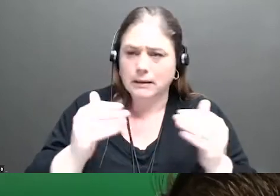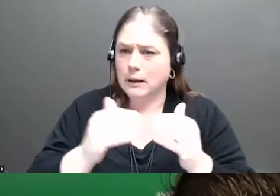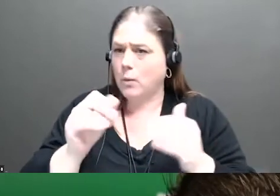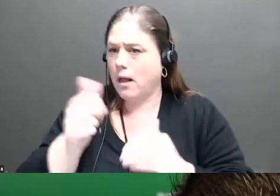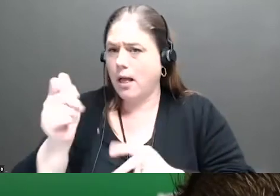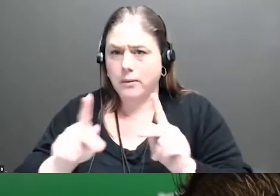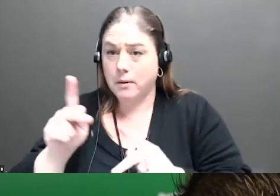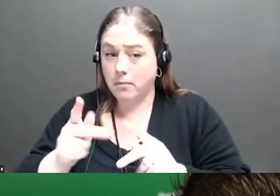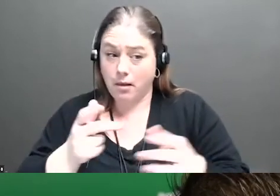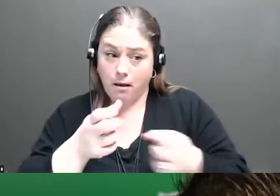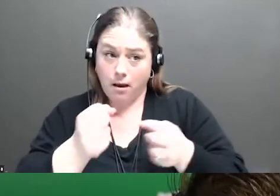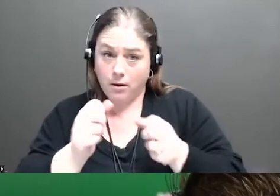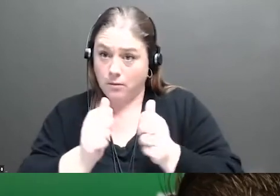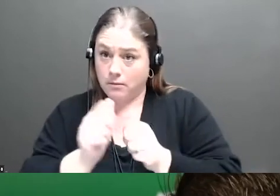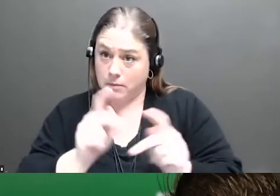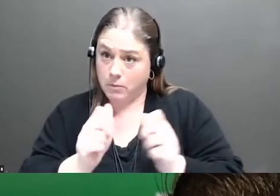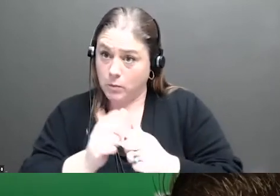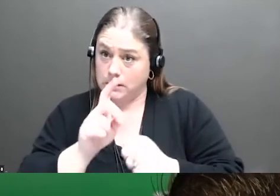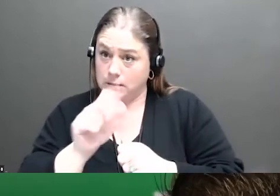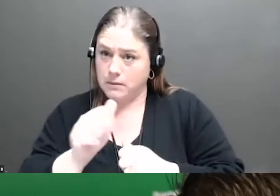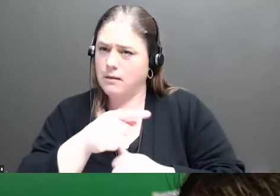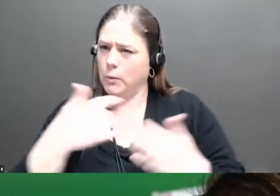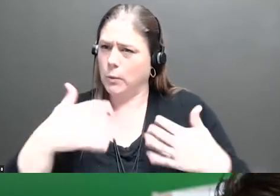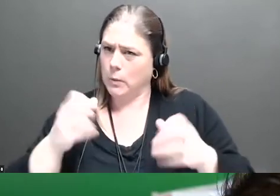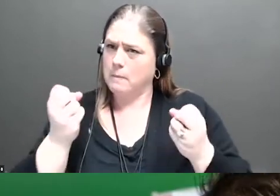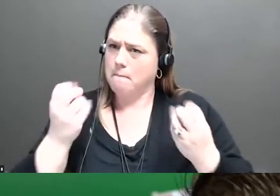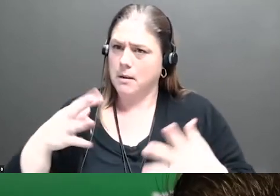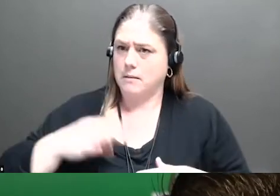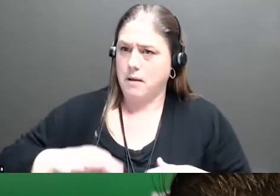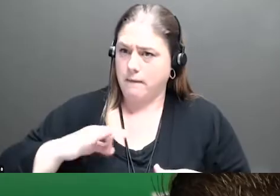scenes from the workshop and the International Day of Persons with Disabilities Conference.